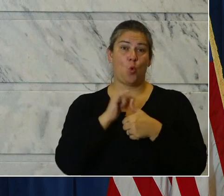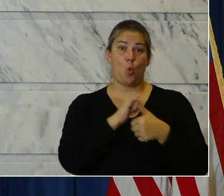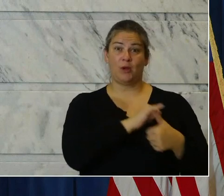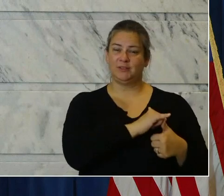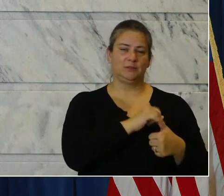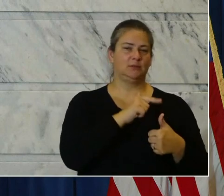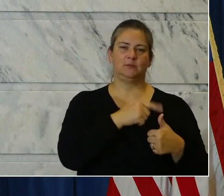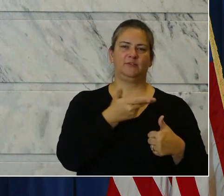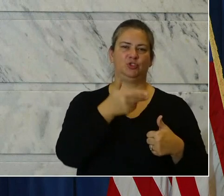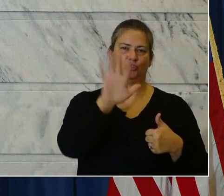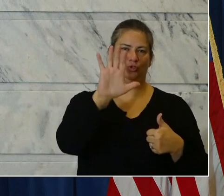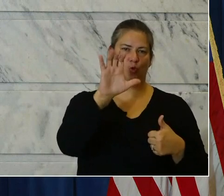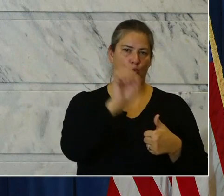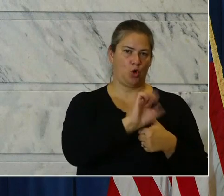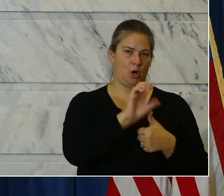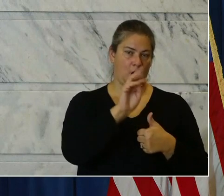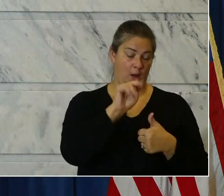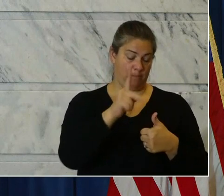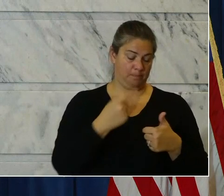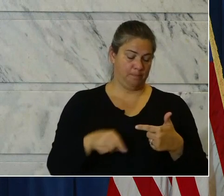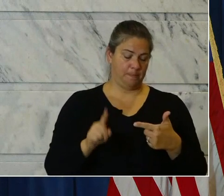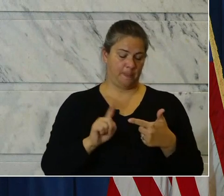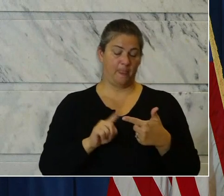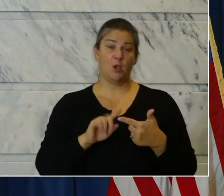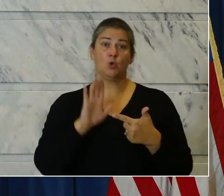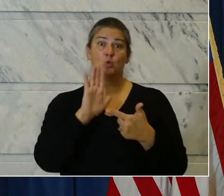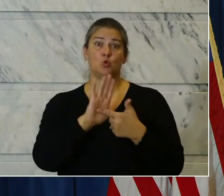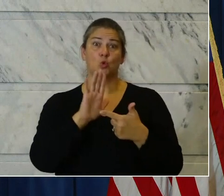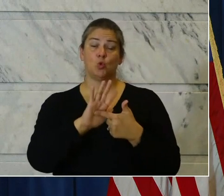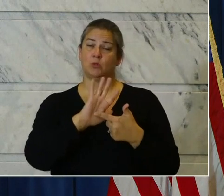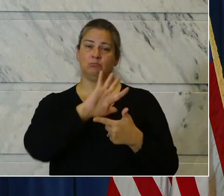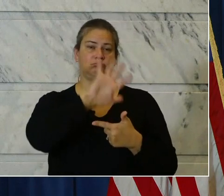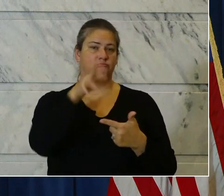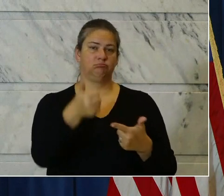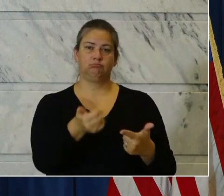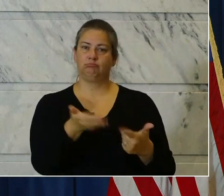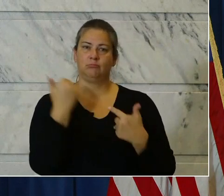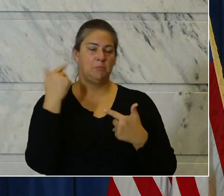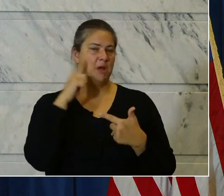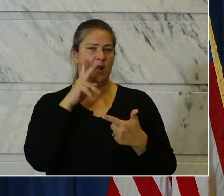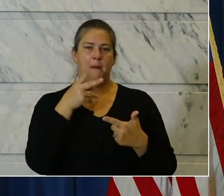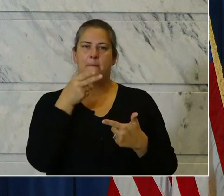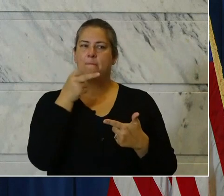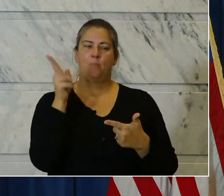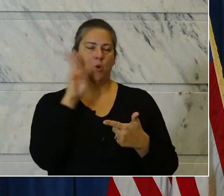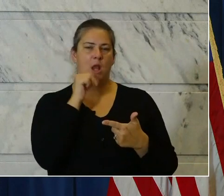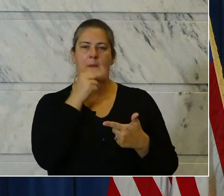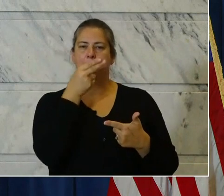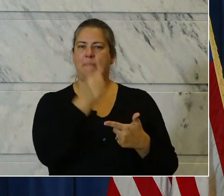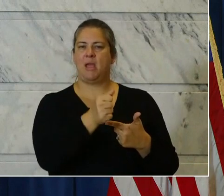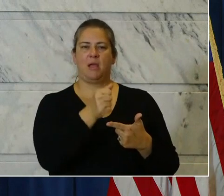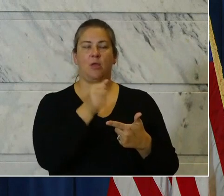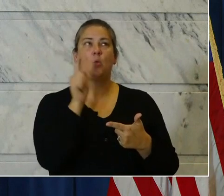FOR FRONT LINE WORKERS WHO THE CORE TEAM BECAUSE OF COVID IT WILL GOT OUR SCHOOLS- BECAUSE